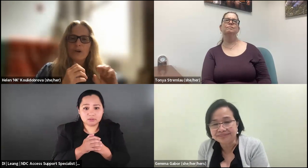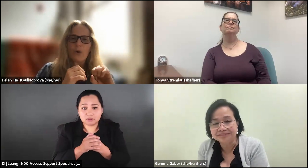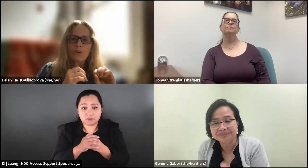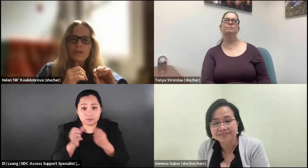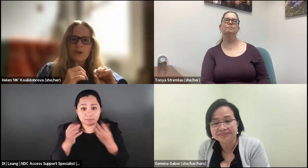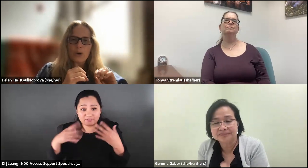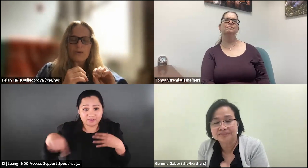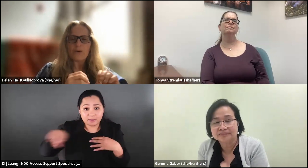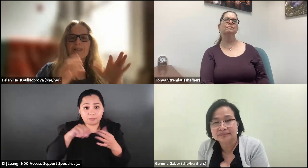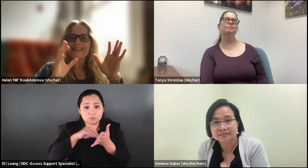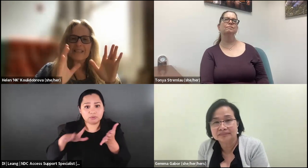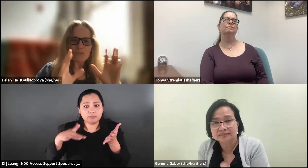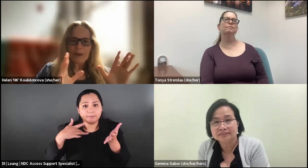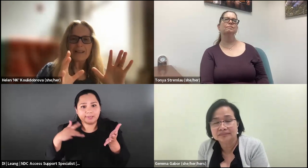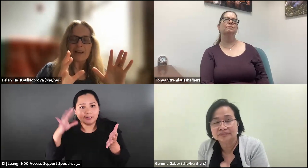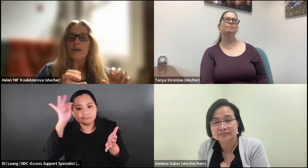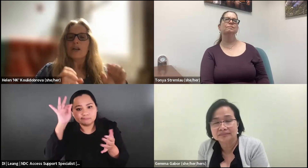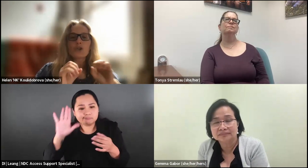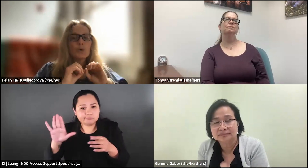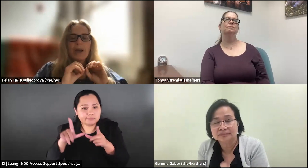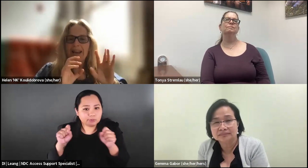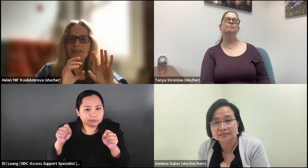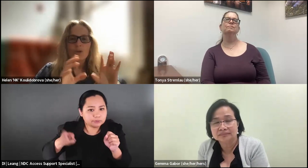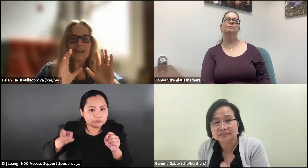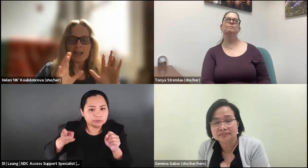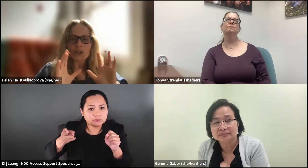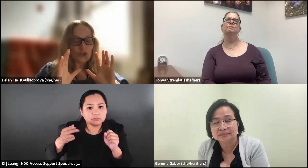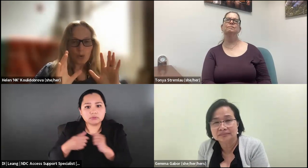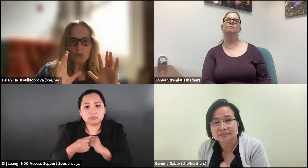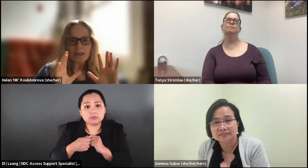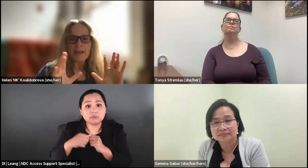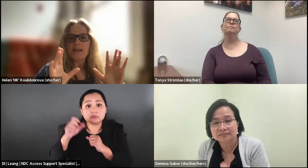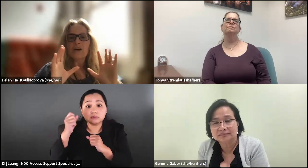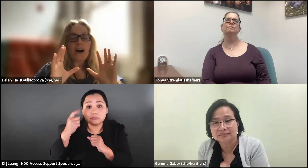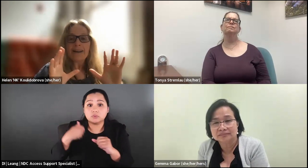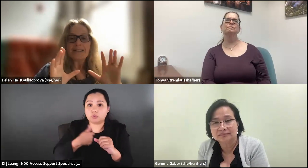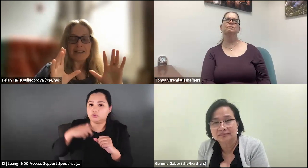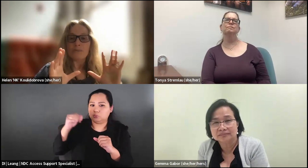We only know that we expect them to handle English-only content,